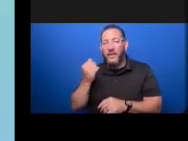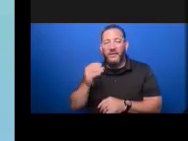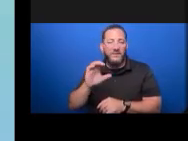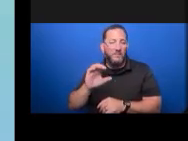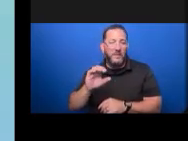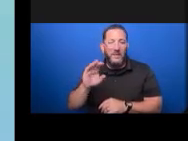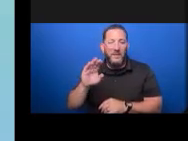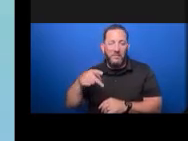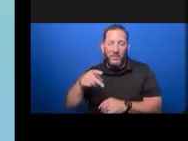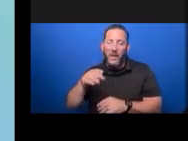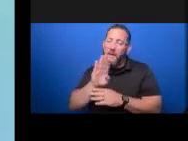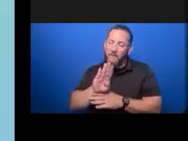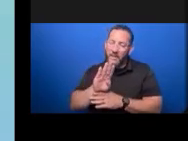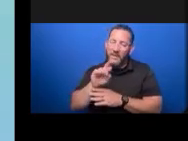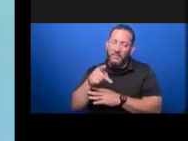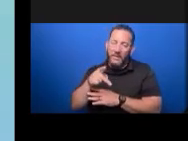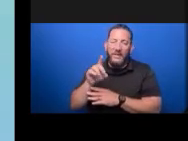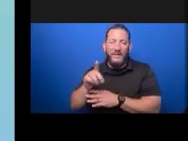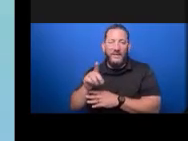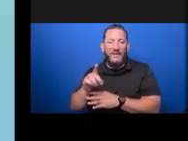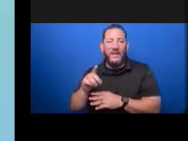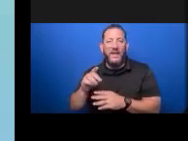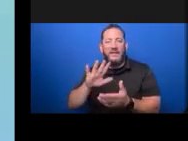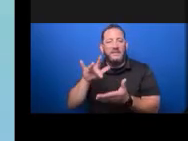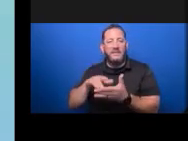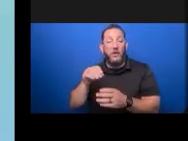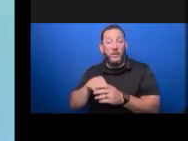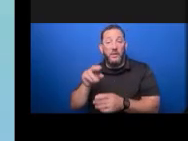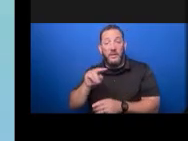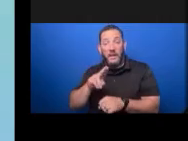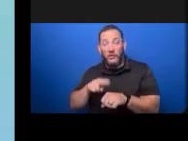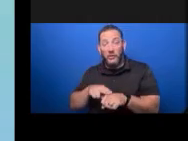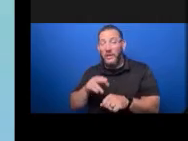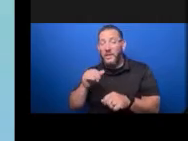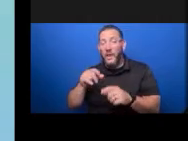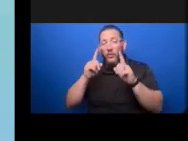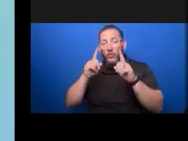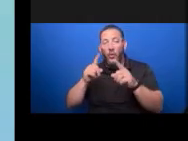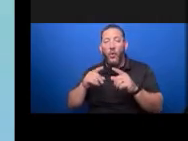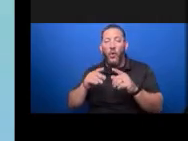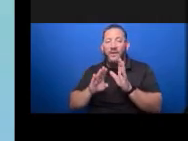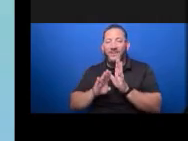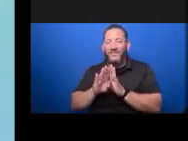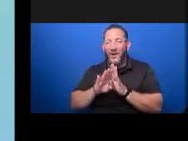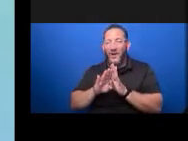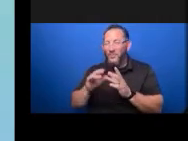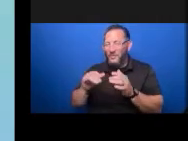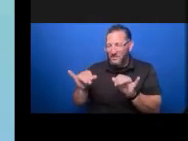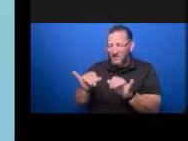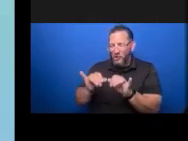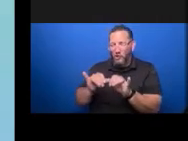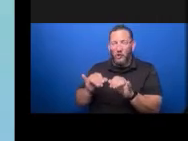center in the nation. It was developed to be an objective measure of the developmental capacity of a child with